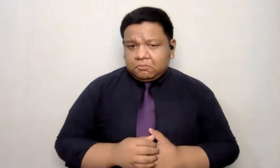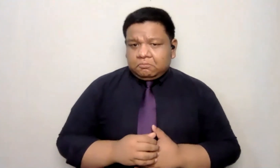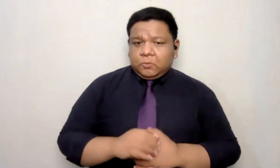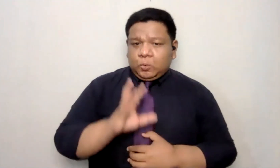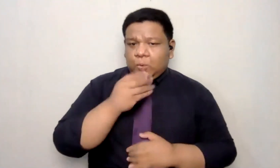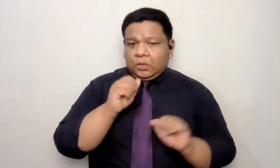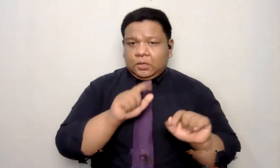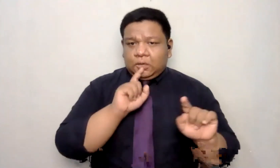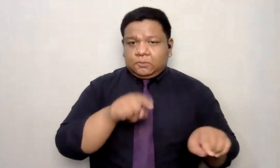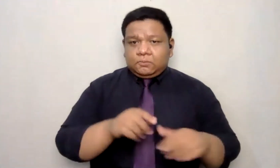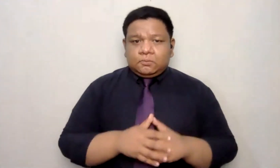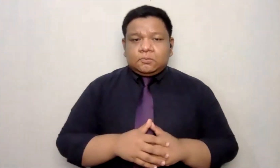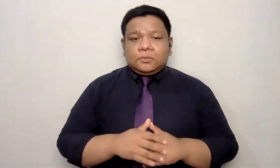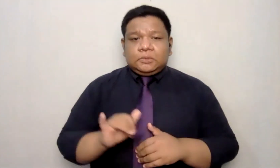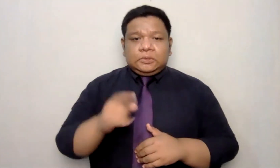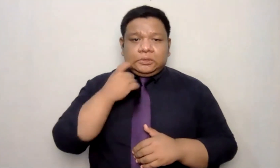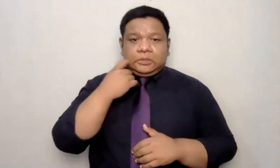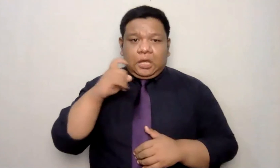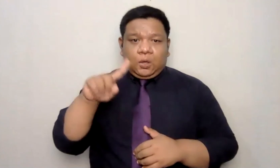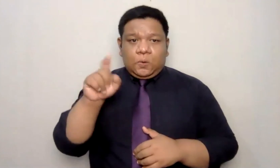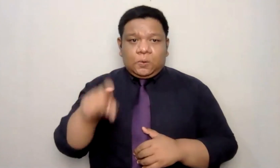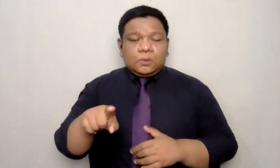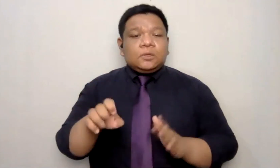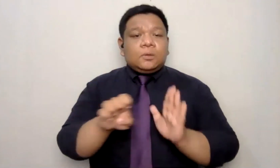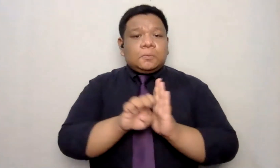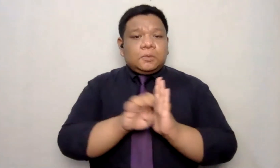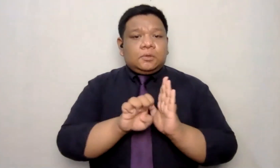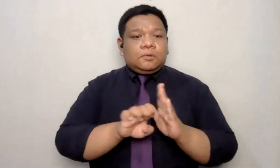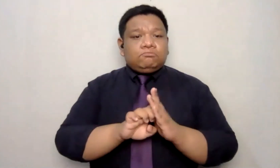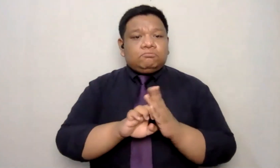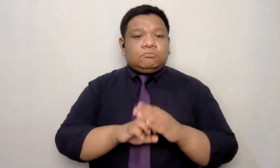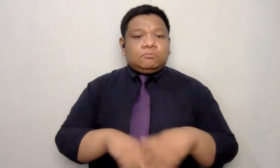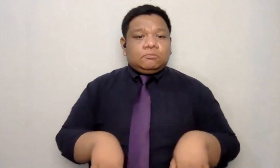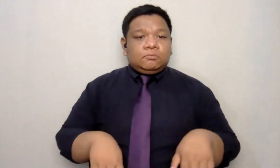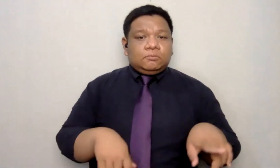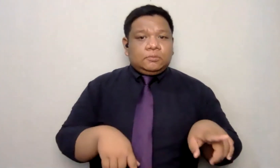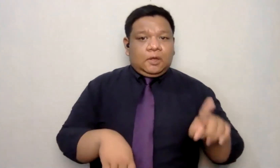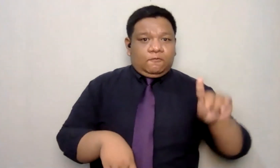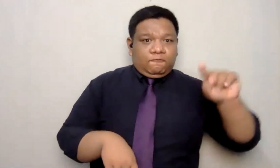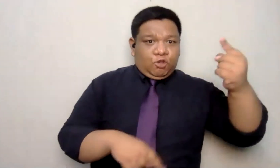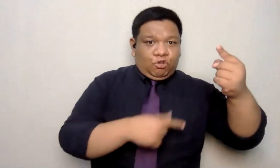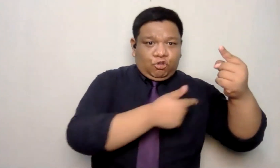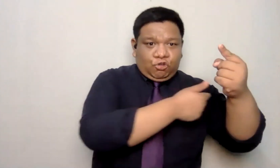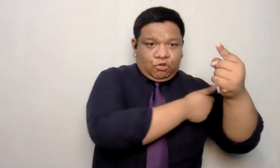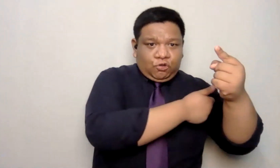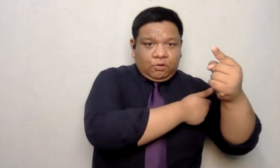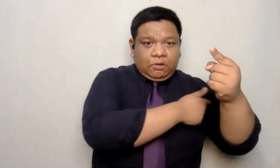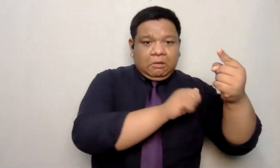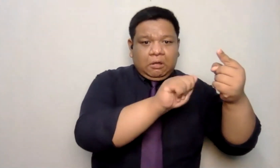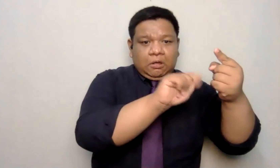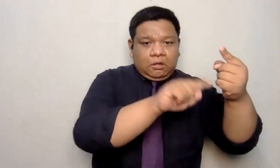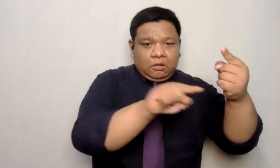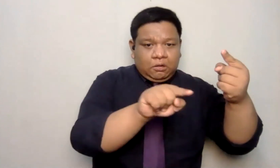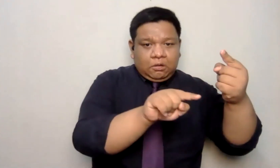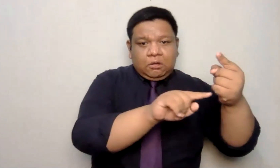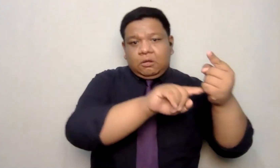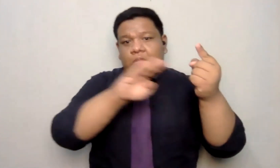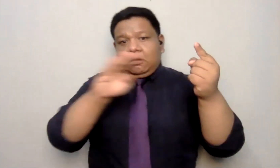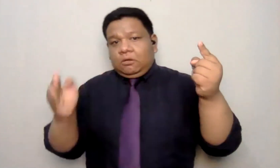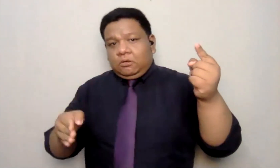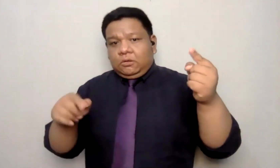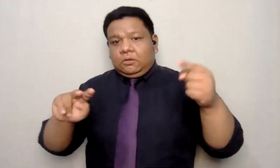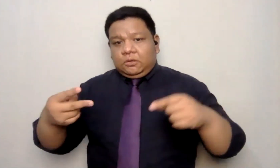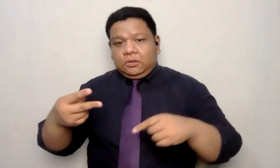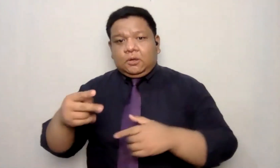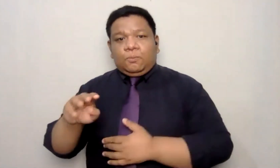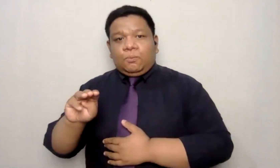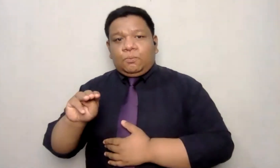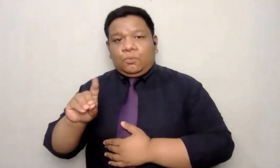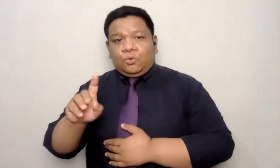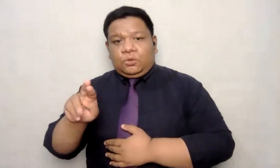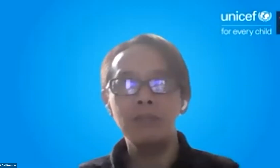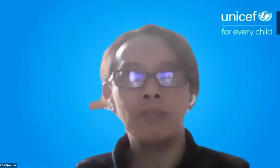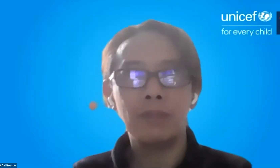So our question is: if you get Astra Zeneca on your first dose, can you get a Moderna for the second dose for example?